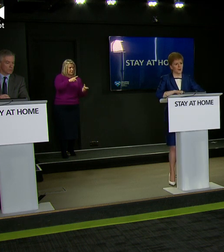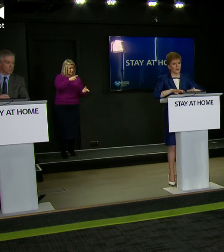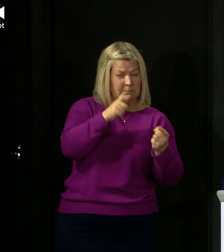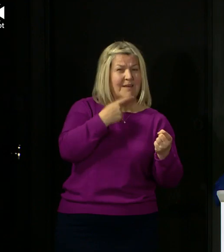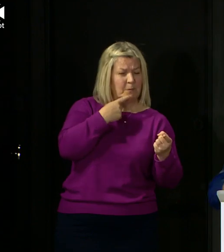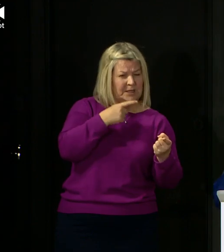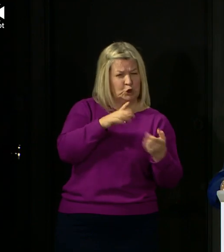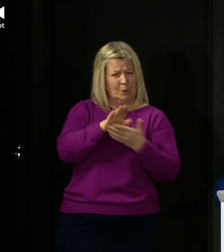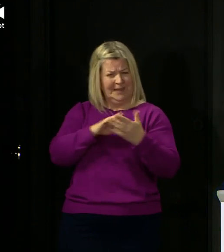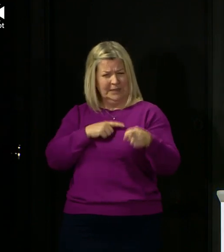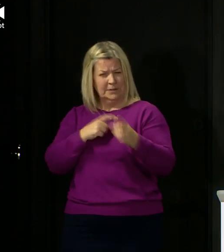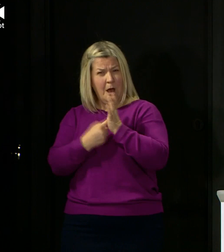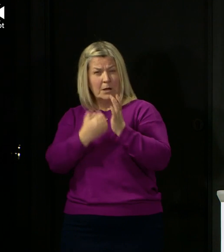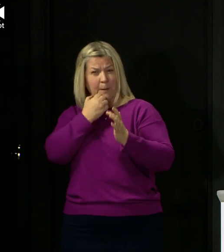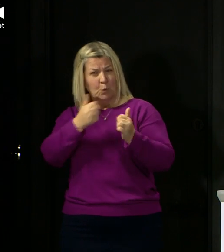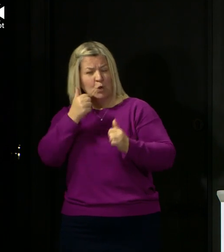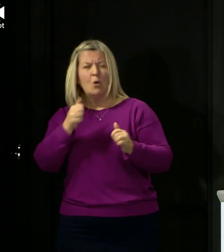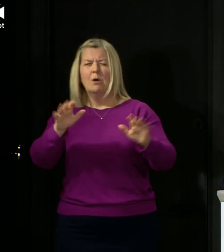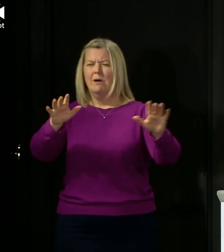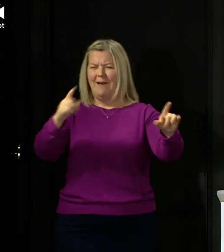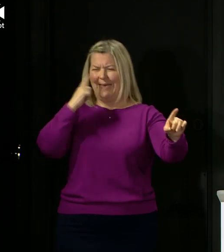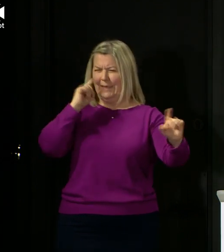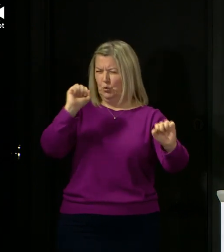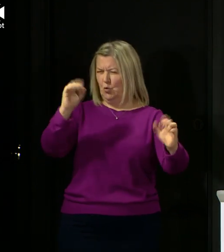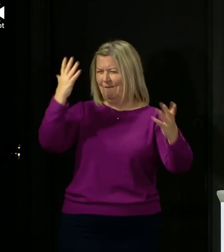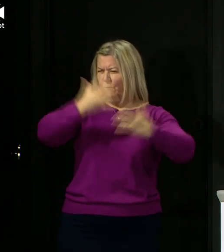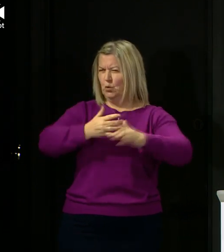I think you are confusing two different thing. Can I just say the R number is not what I